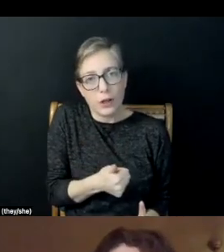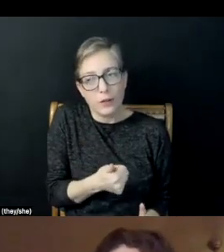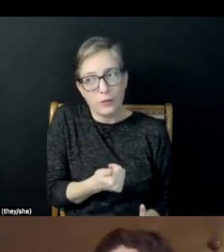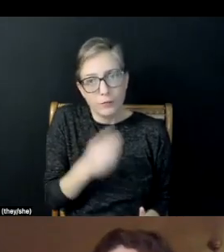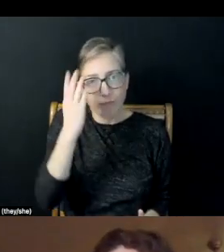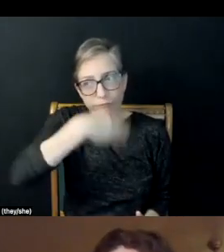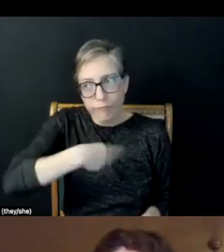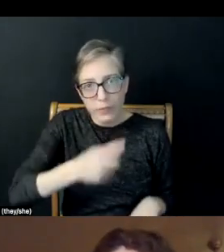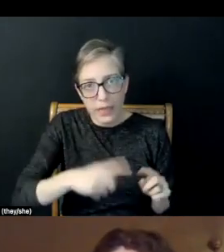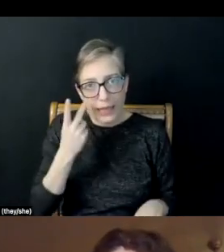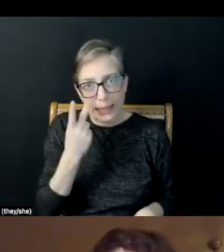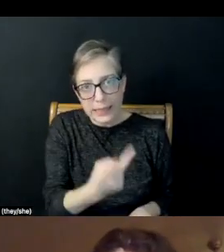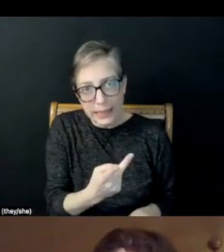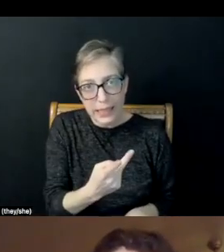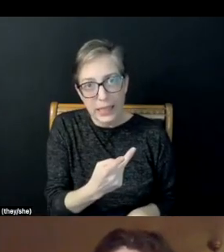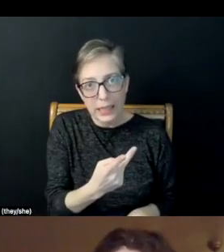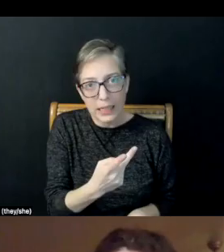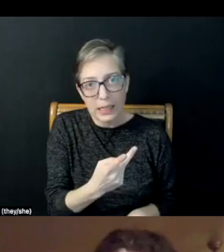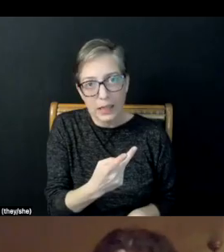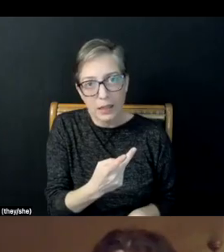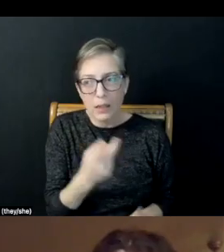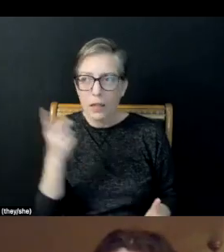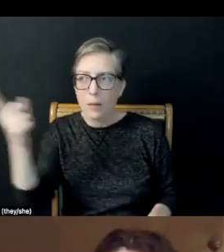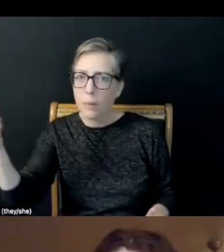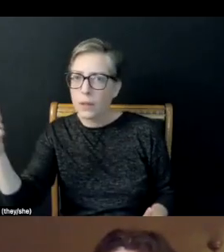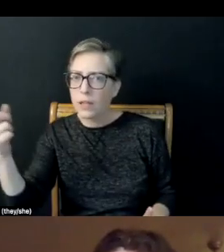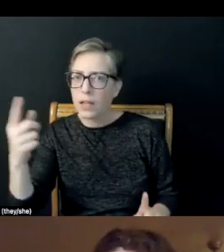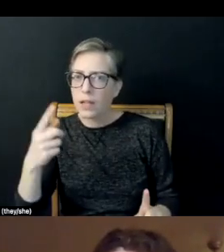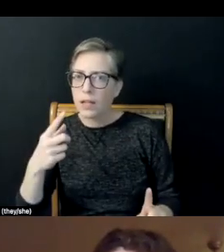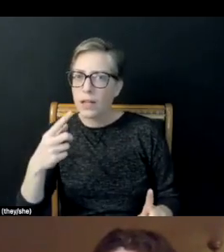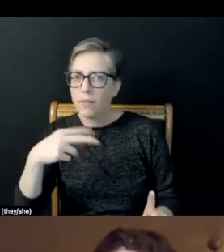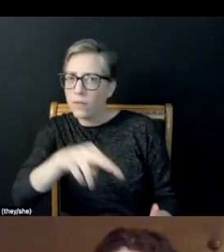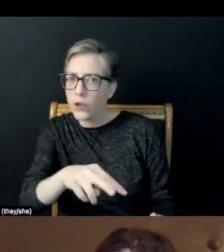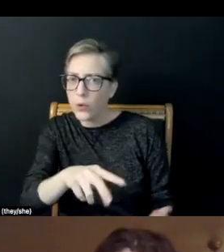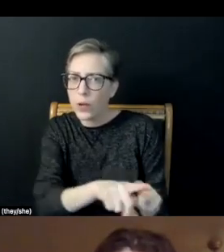my children's primary caregiver and not me was really unfair and harmful.